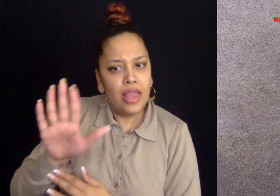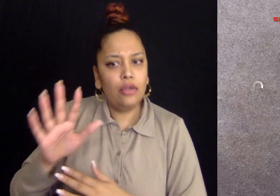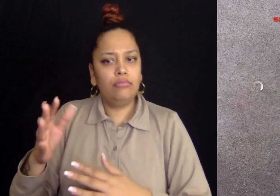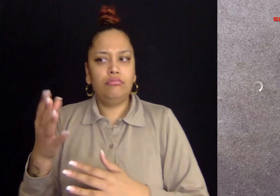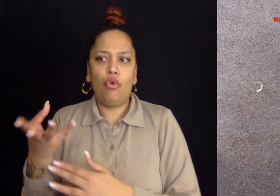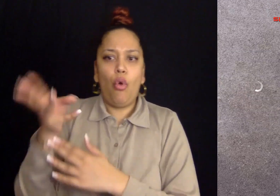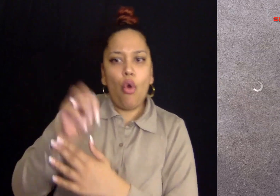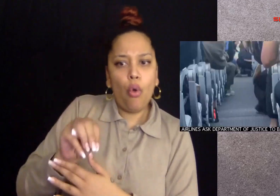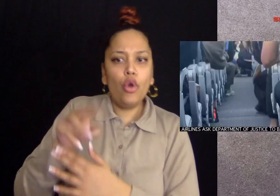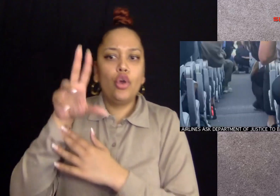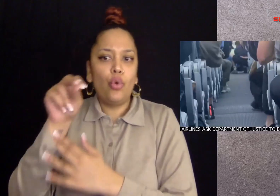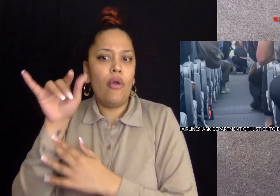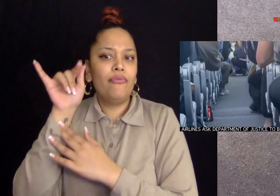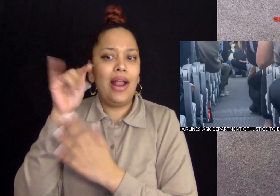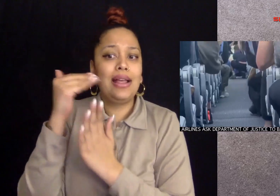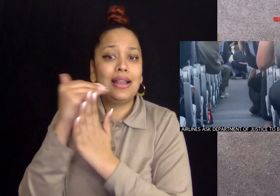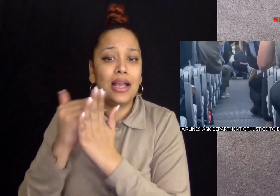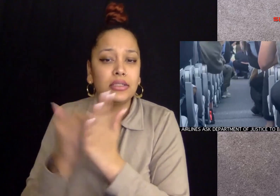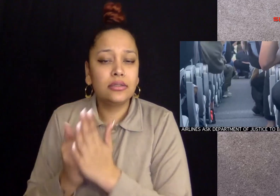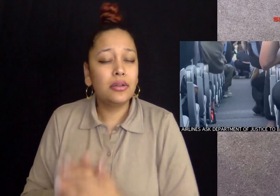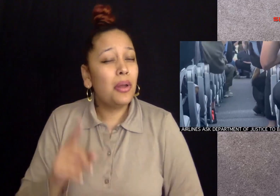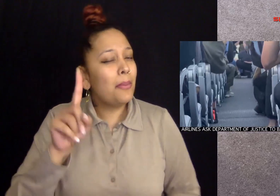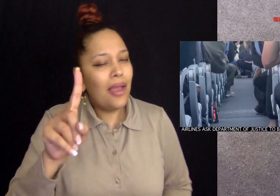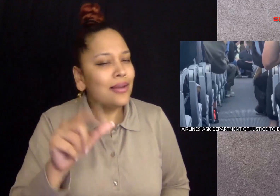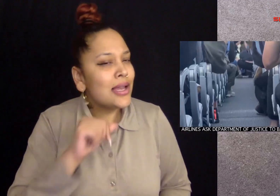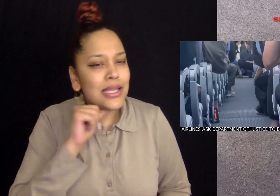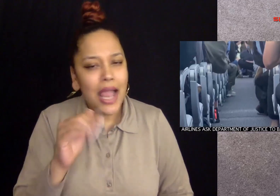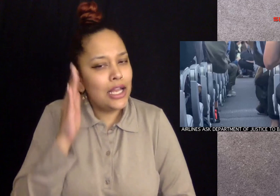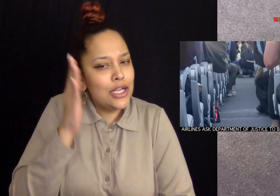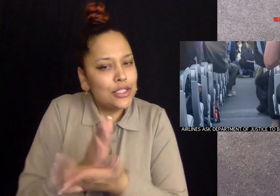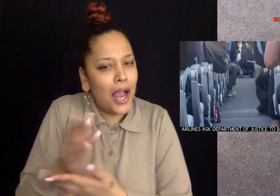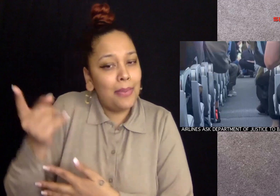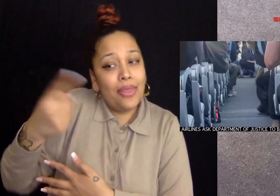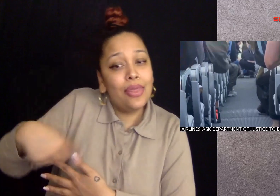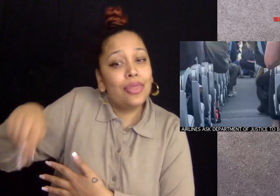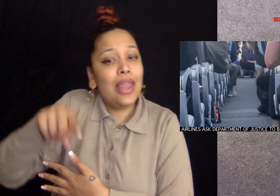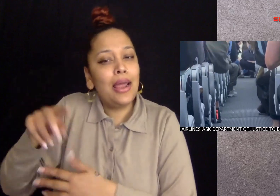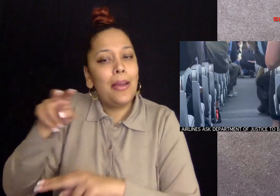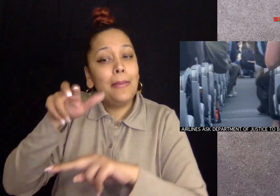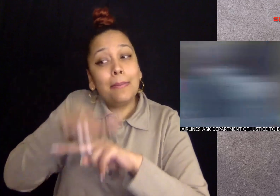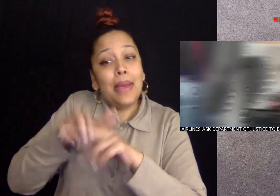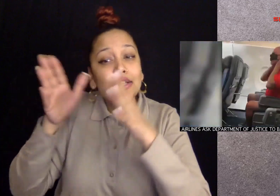are allowed to create their own no-fly list but that does not stop passengers banned on